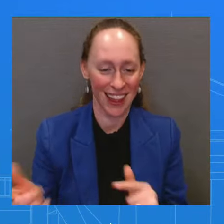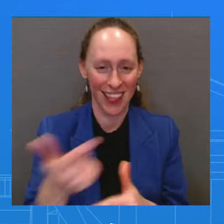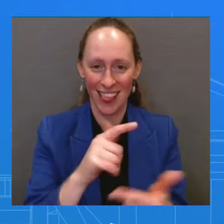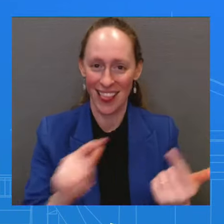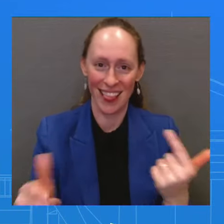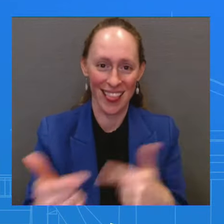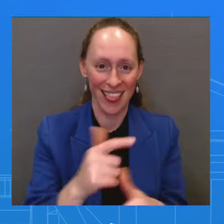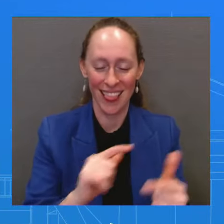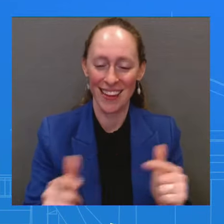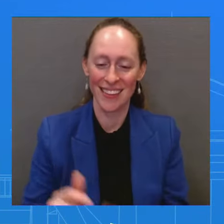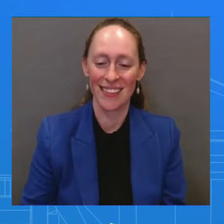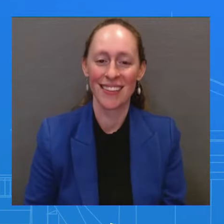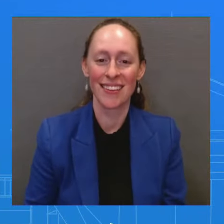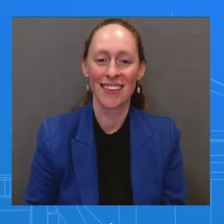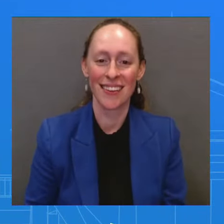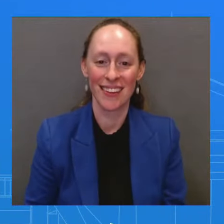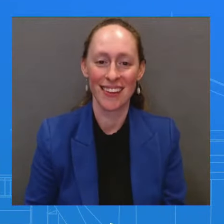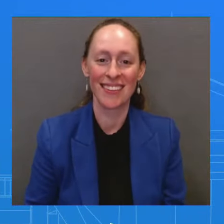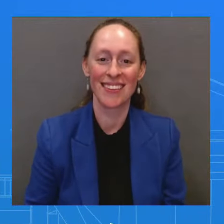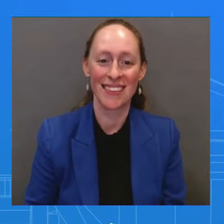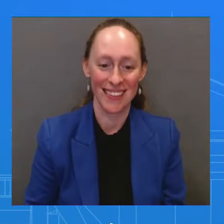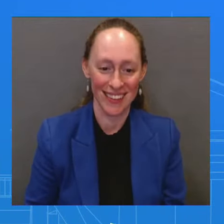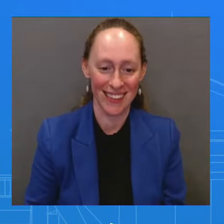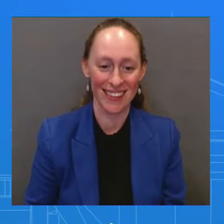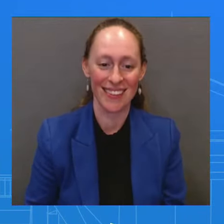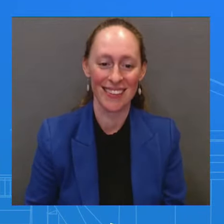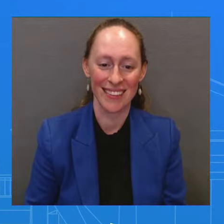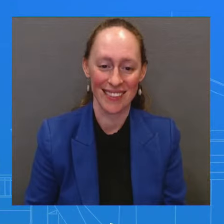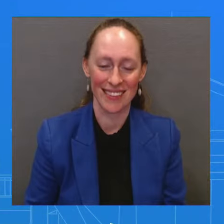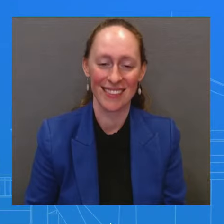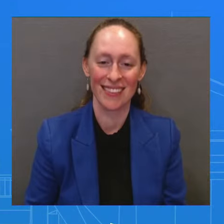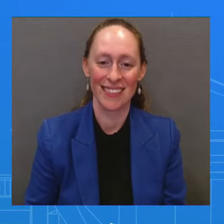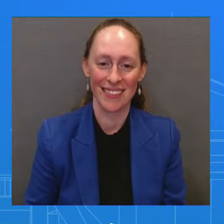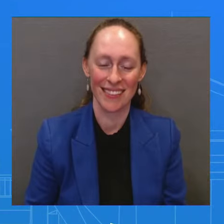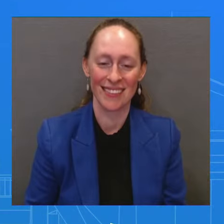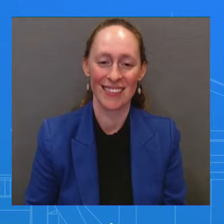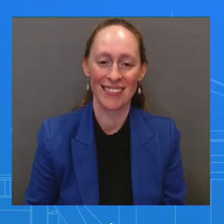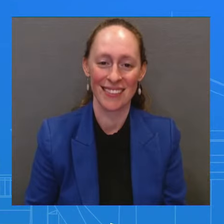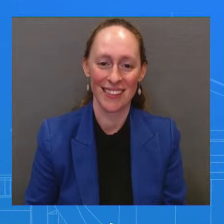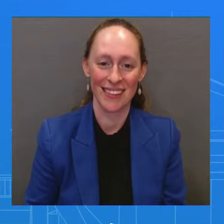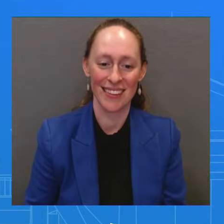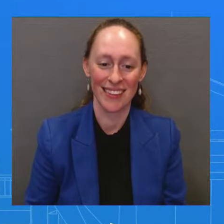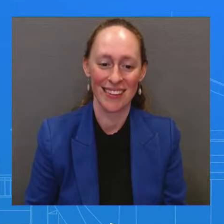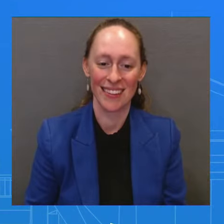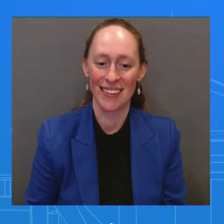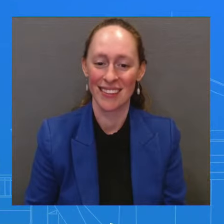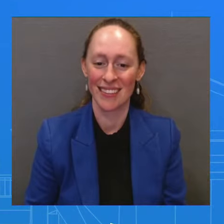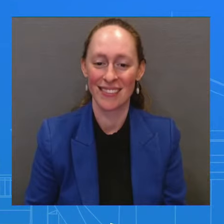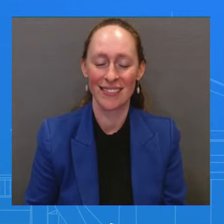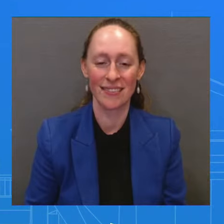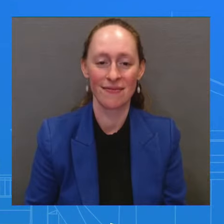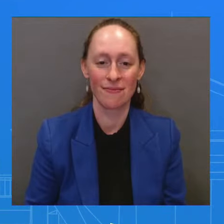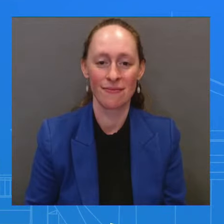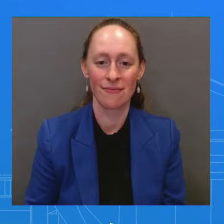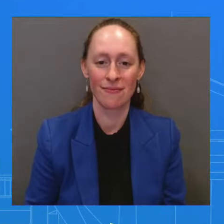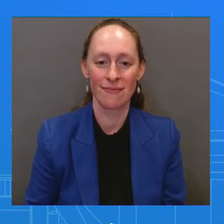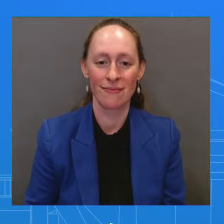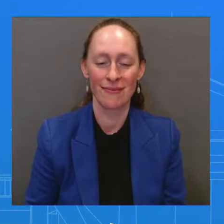Ms. Jean-Pierre: I don't even know what I -- was last statement. But go ahead. (Cross-talk.) The Press: It's a rolling alarm. Ms. Jean-Pierre: Go ahead. Go ahead, Patsy. The Press: It's delayed? The Press: Thank you -- Ms. Jean-Pierre: It's going to go on a rolling --